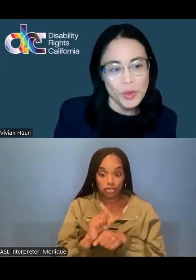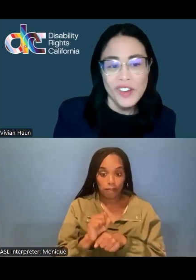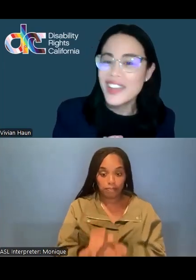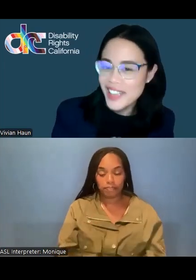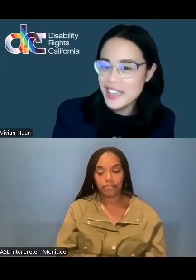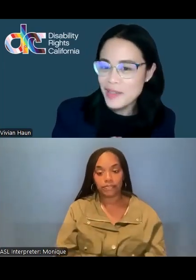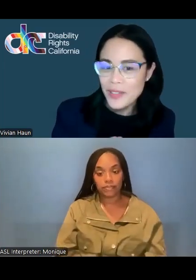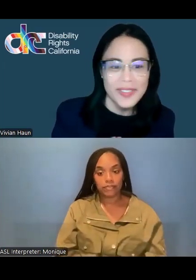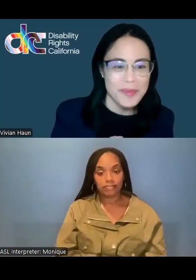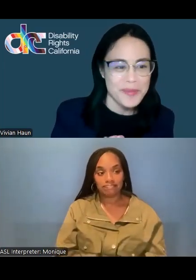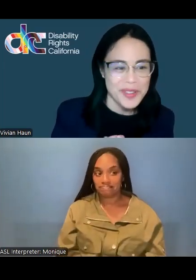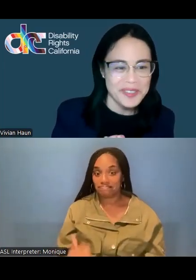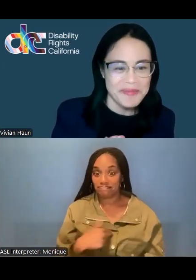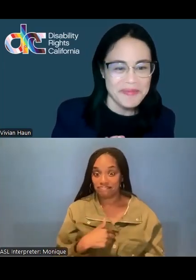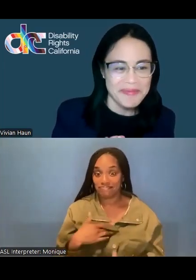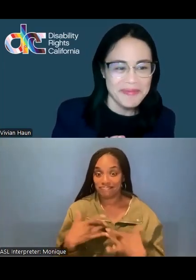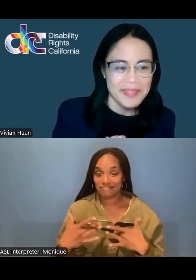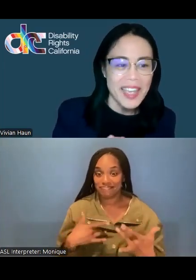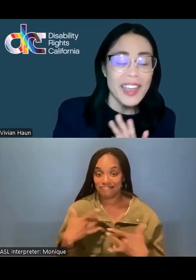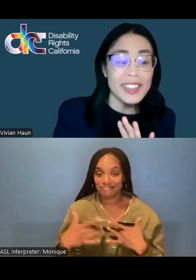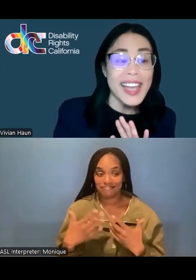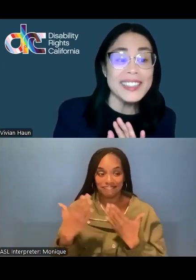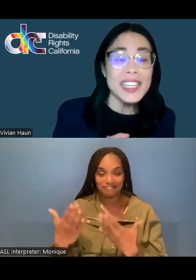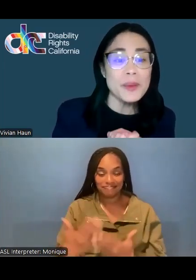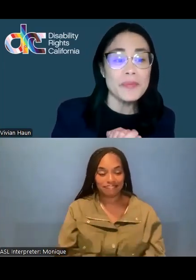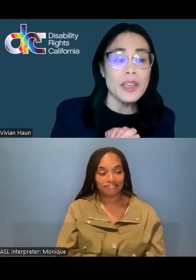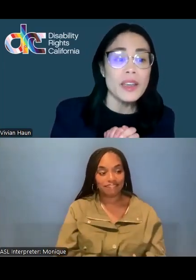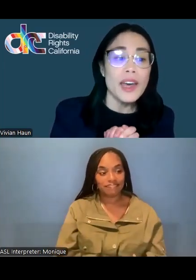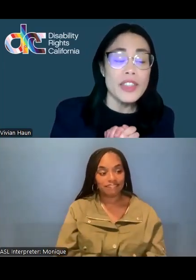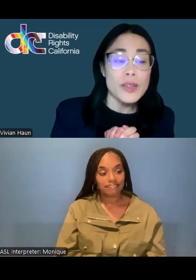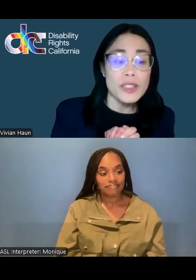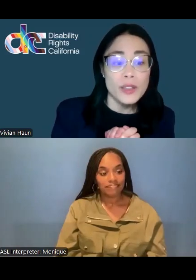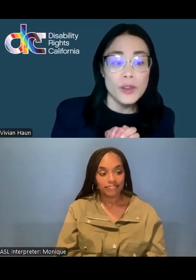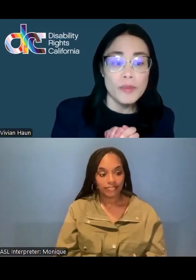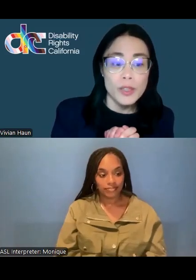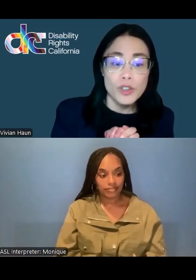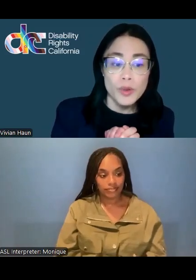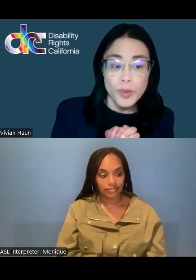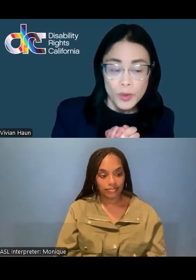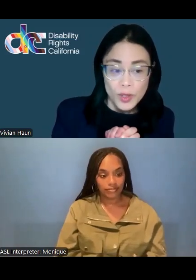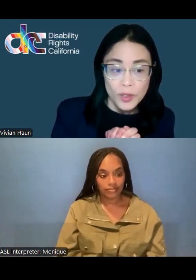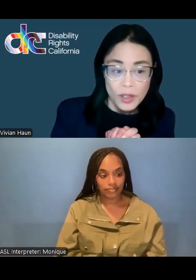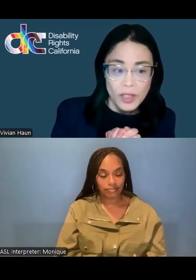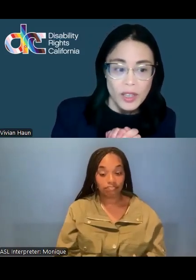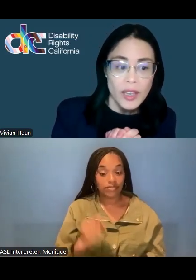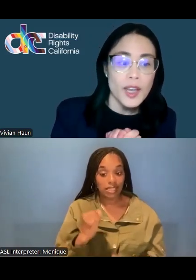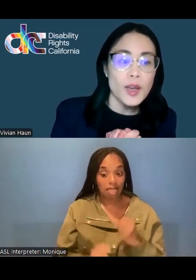We're very excited about that proposal. And lastly, there is another major proposal,